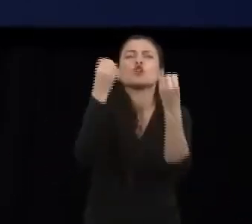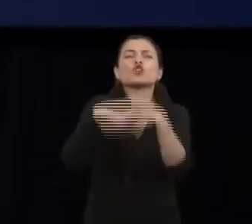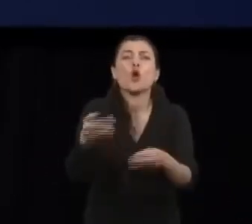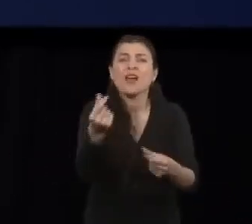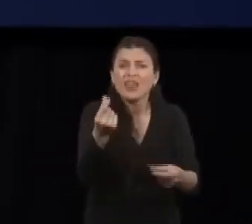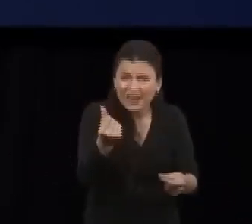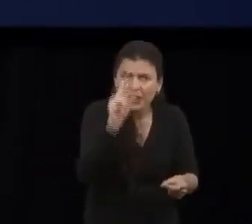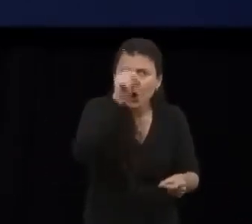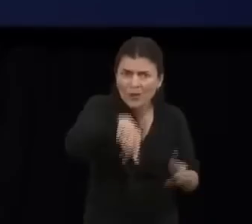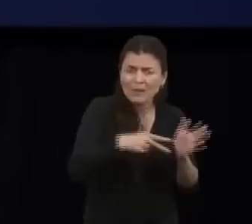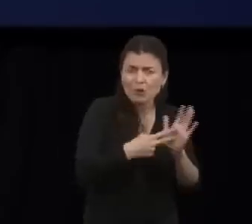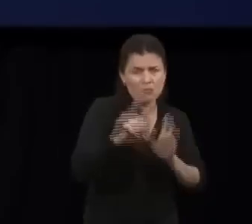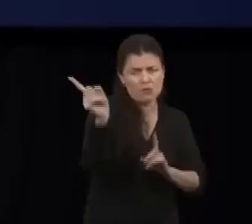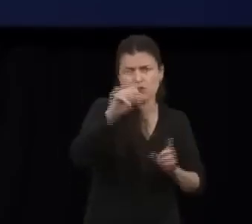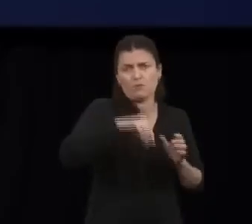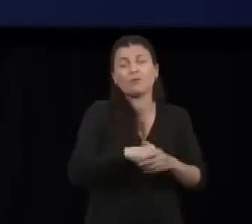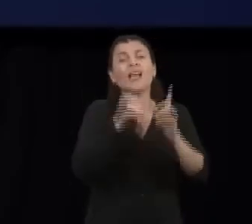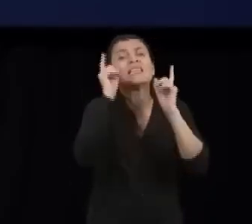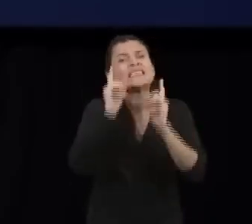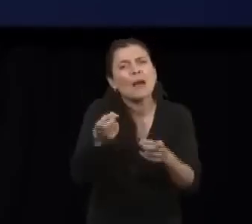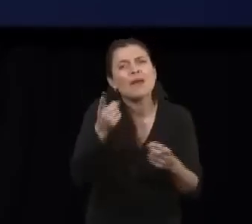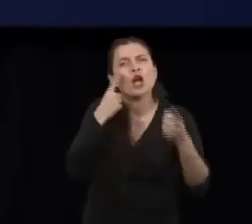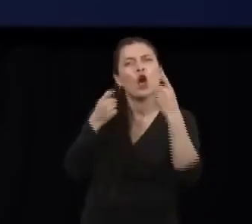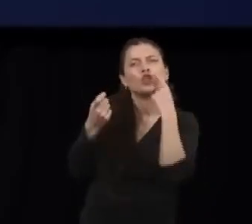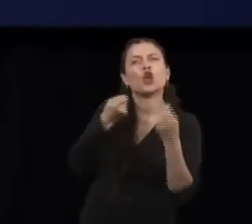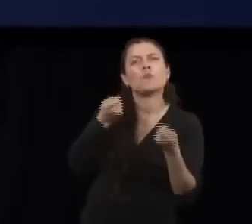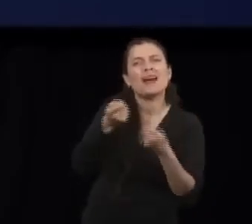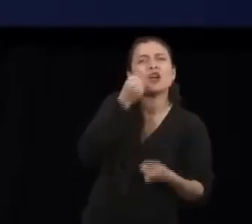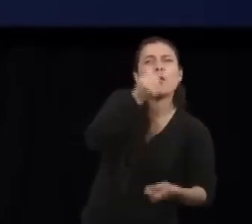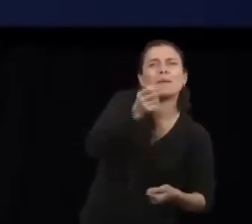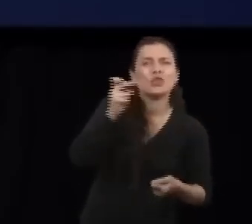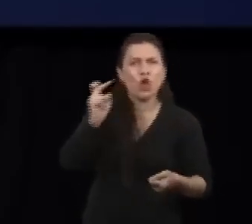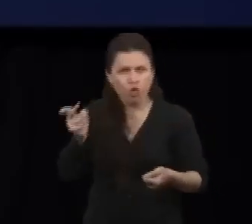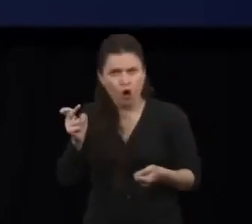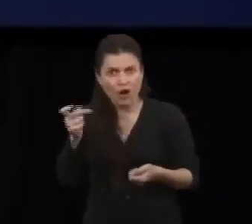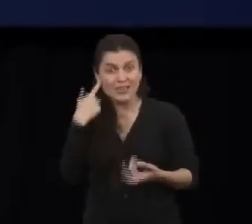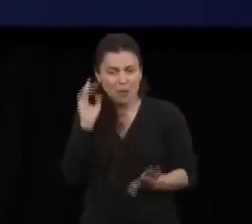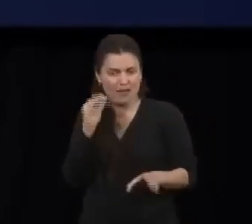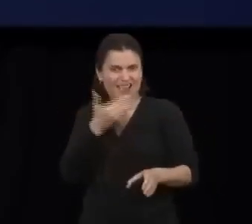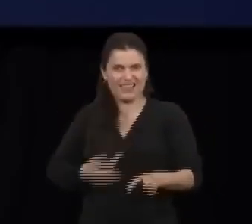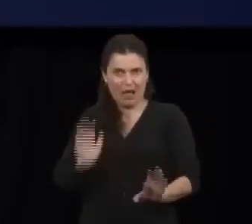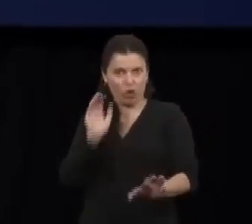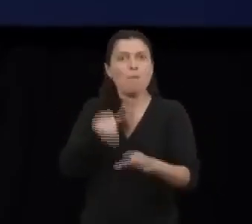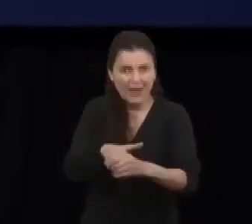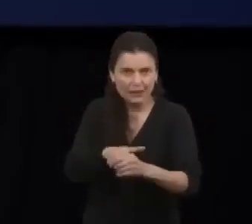that derives from capital controls, that is, there is surplus of money